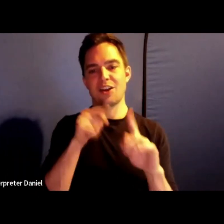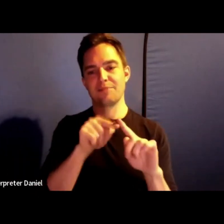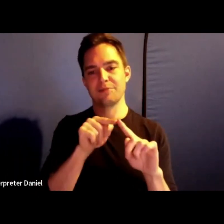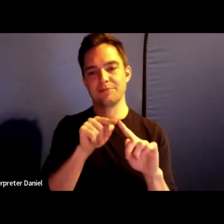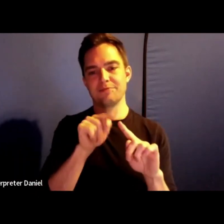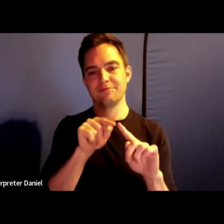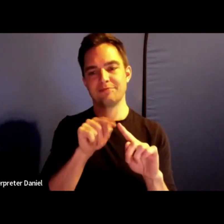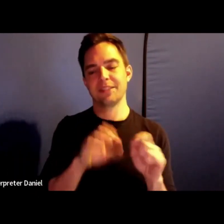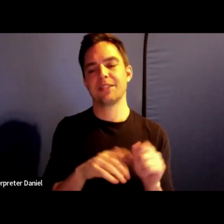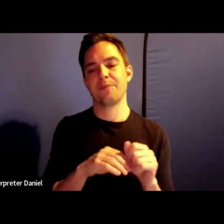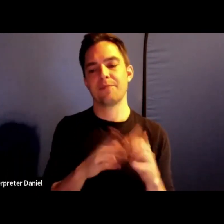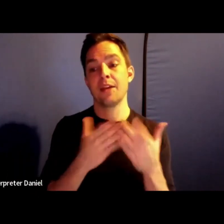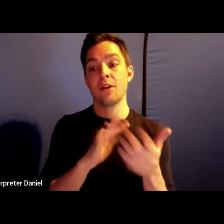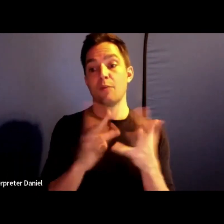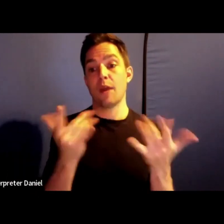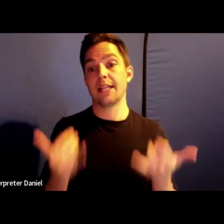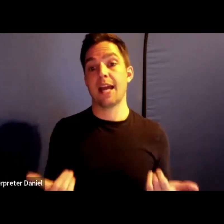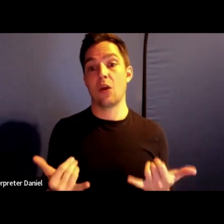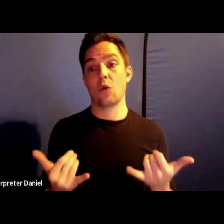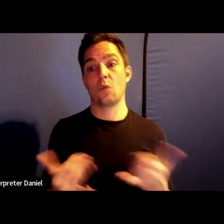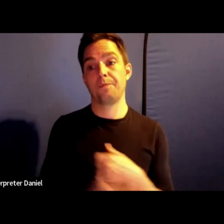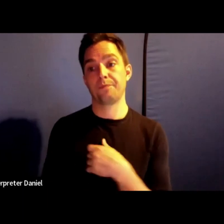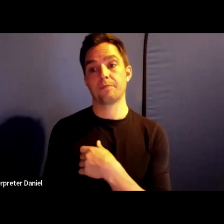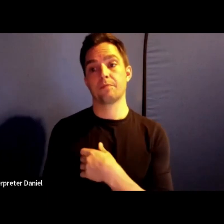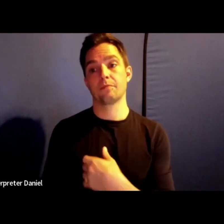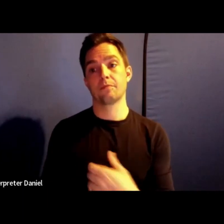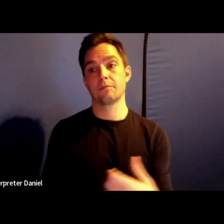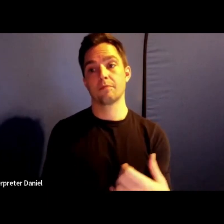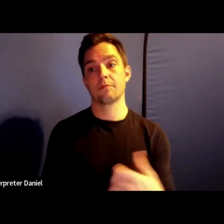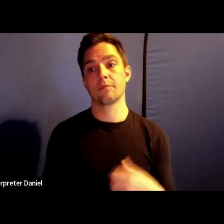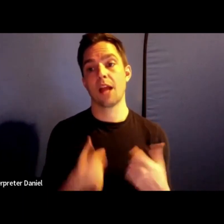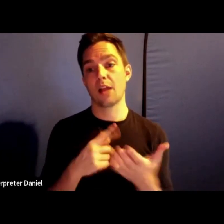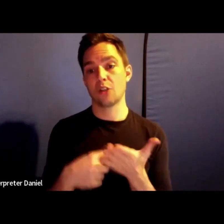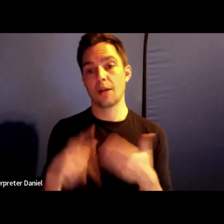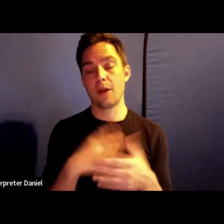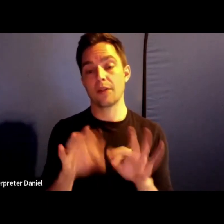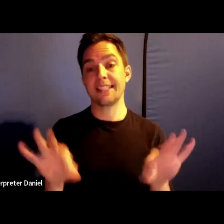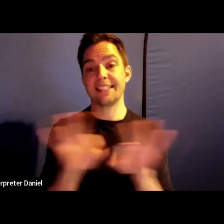So right now, I'll talk about the key qualities of those